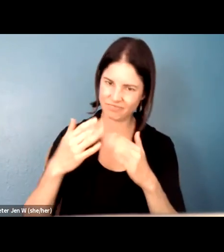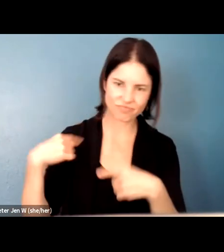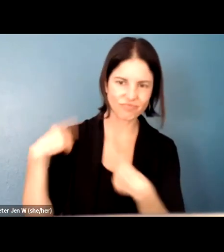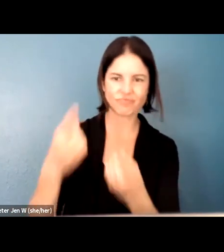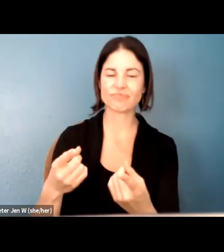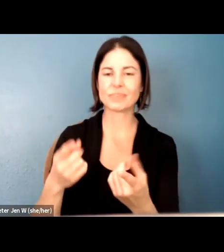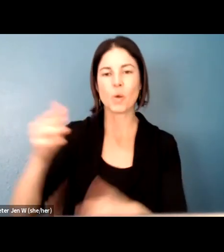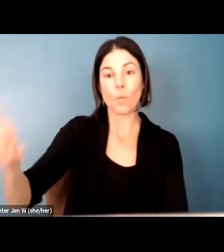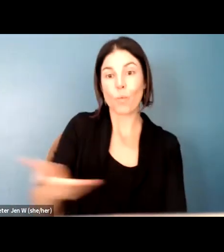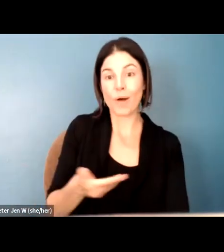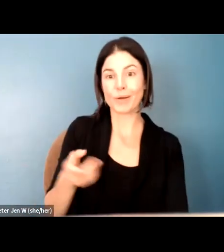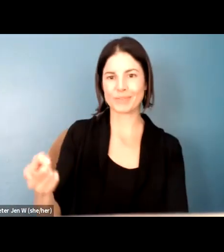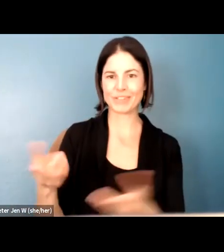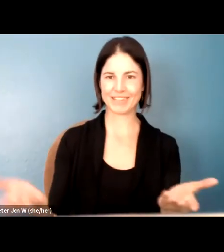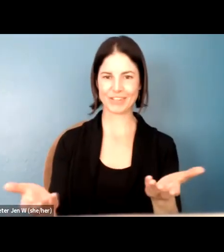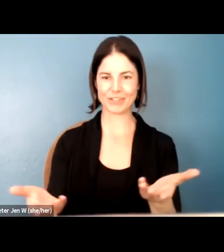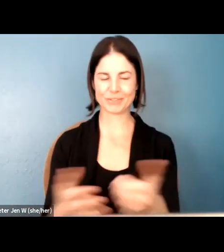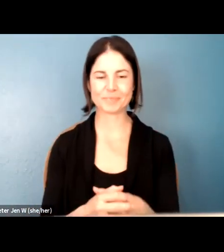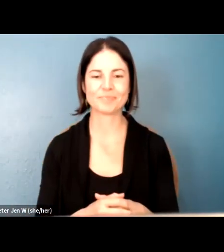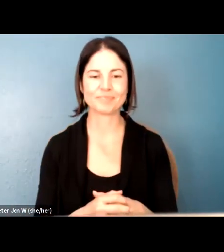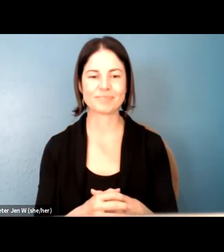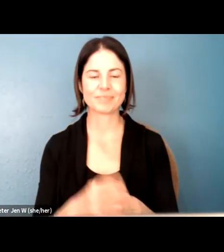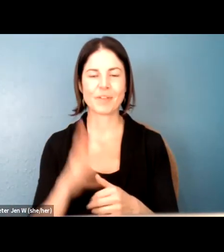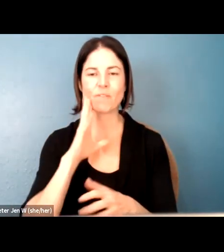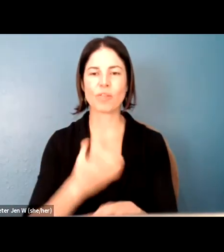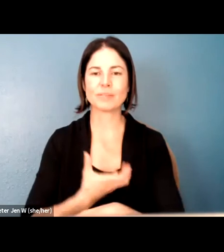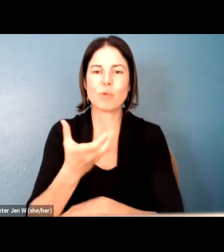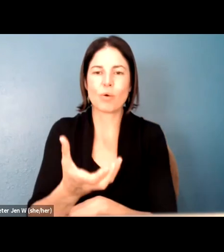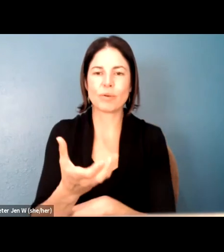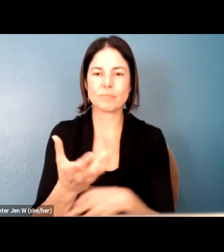welcome her into the space for this poetic ground station. She